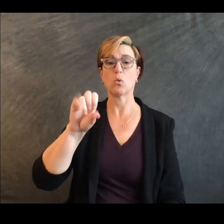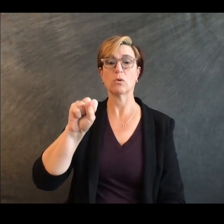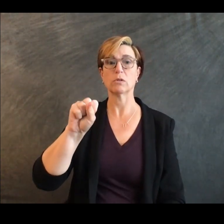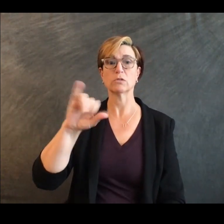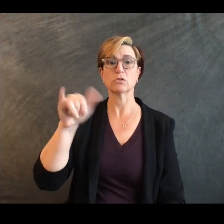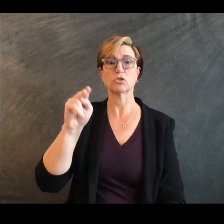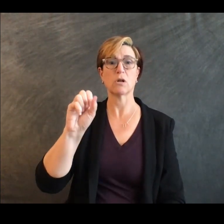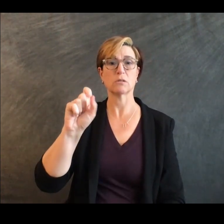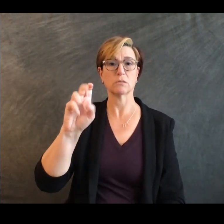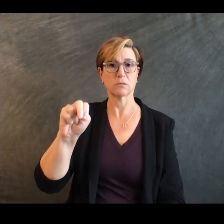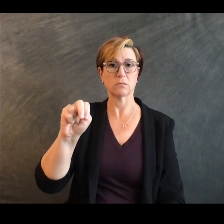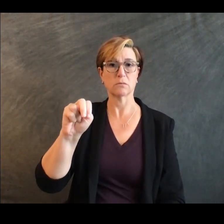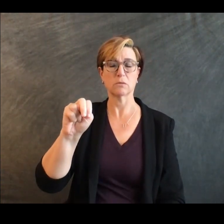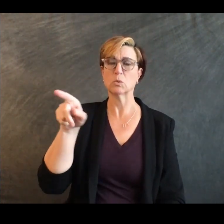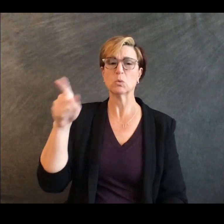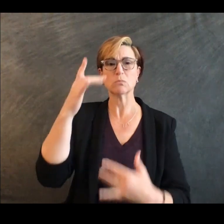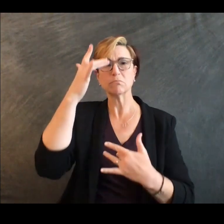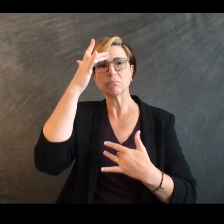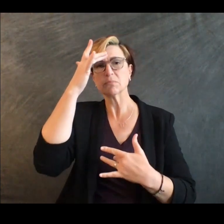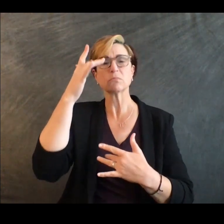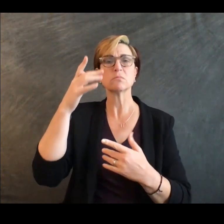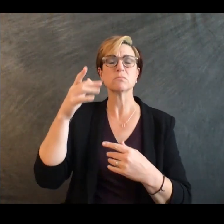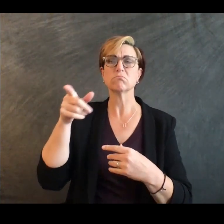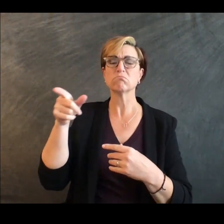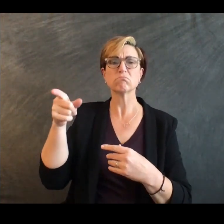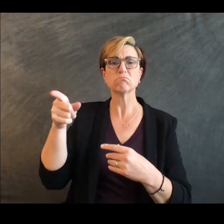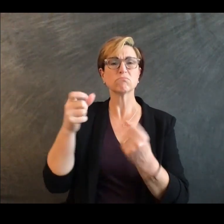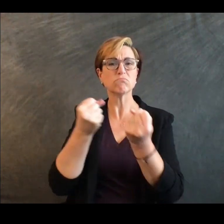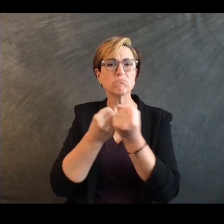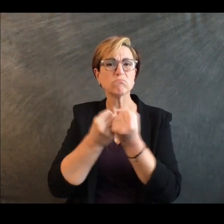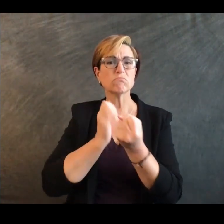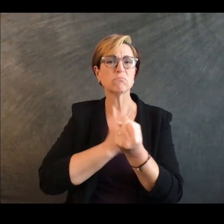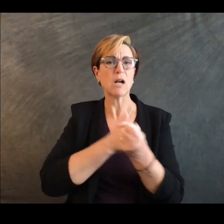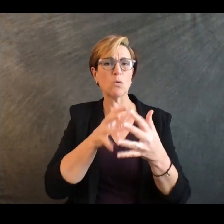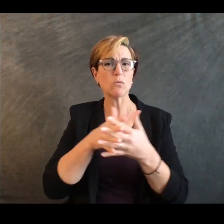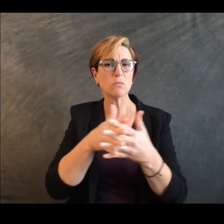loves the USA and he's always been very good to us whenever we had difficulty he